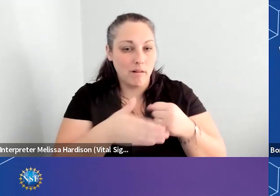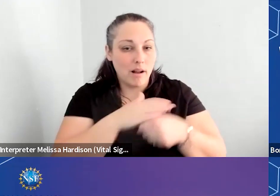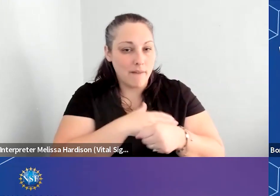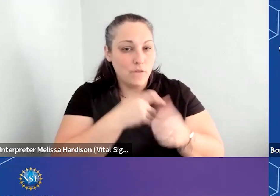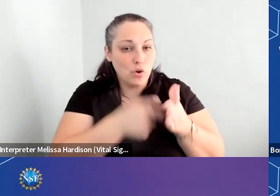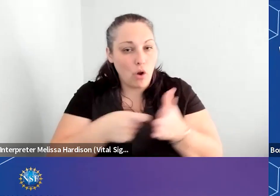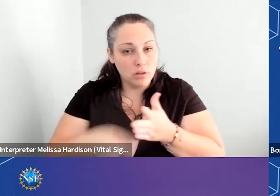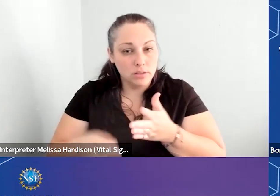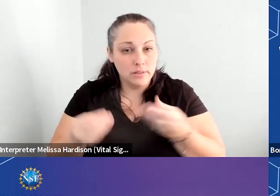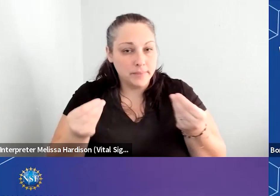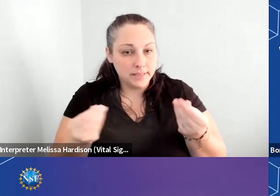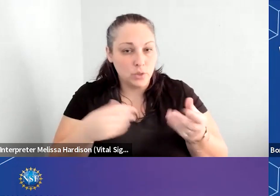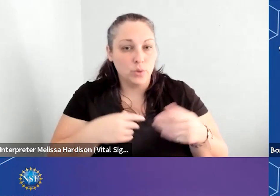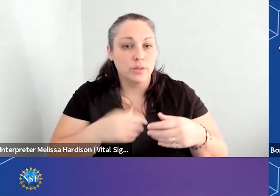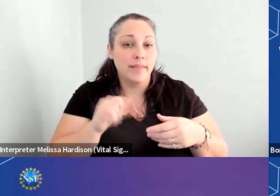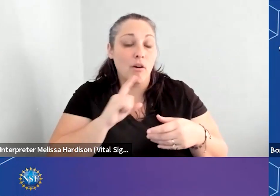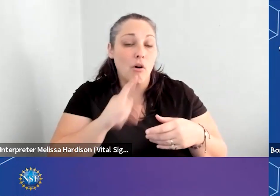to engage in educational practices.